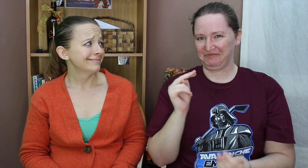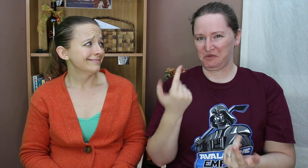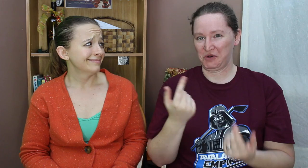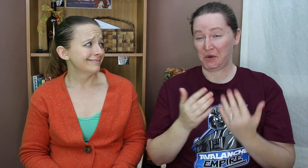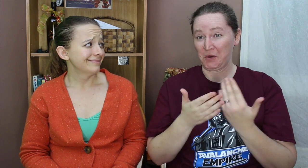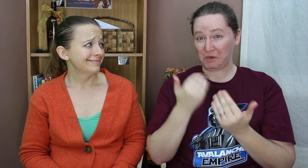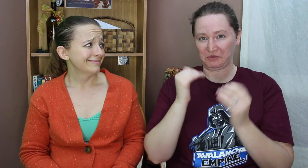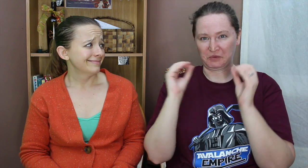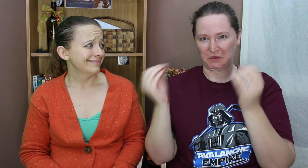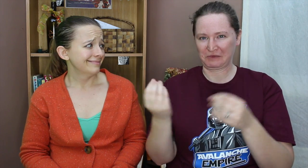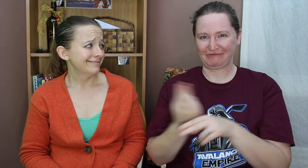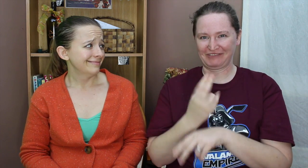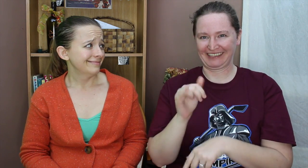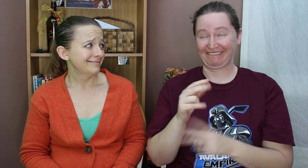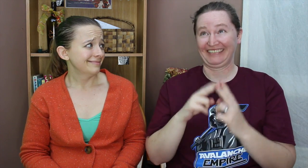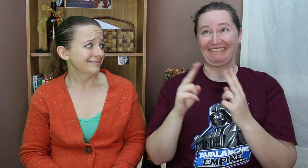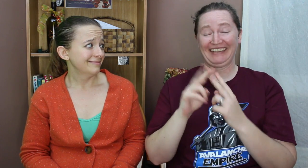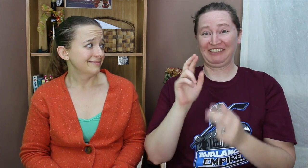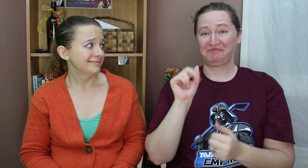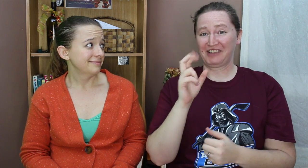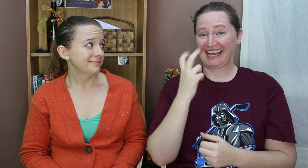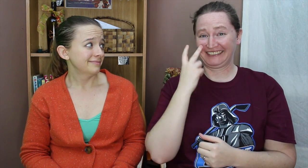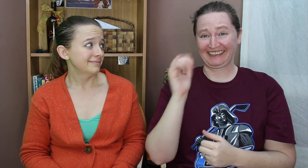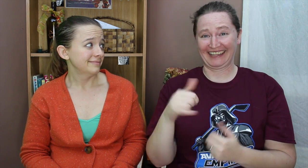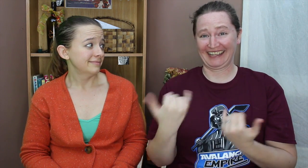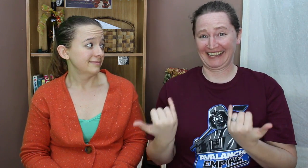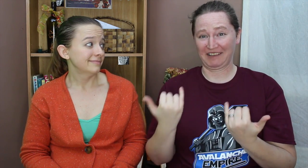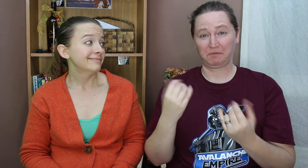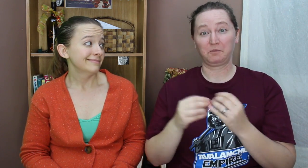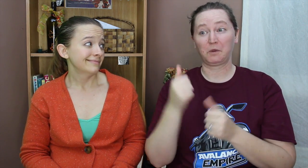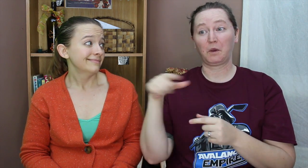from gosh a long time ago! Almost nobody uses that! It's very